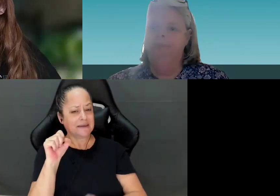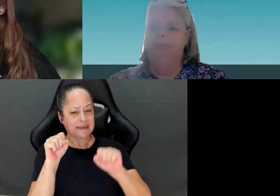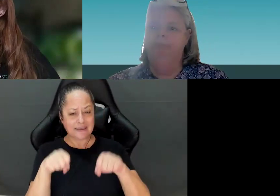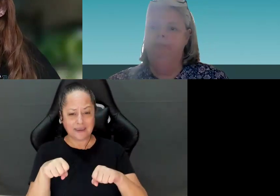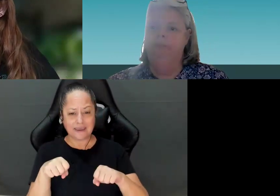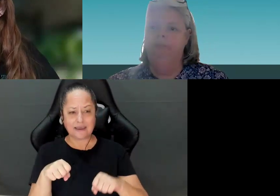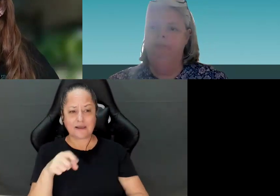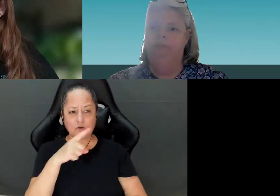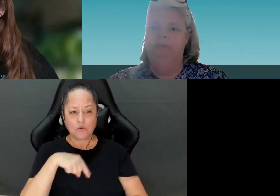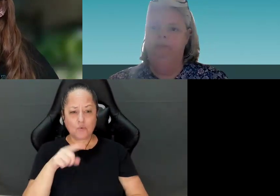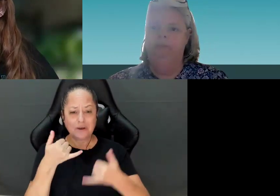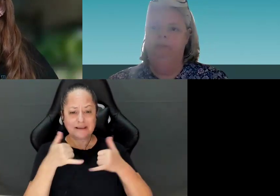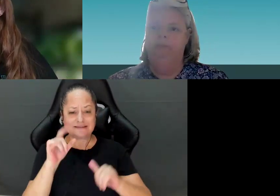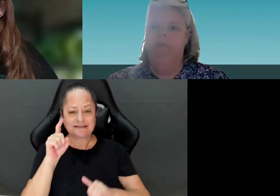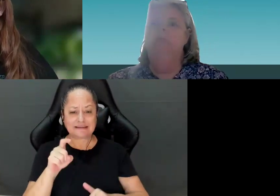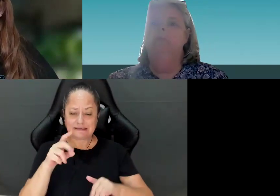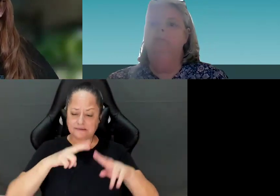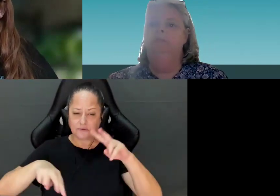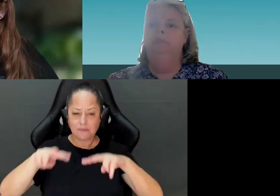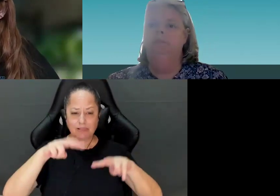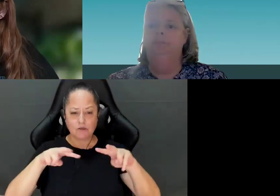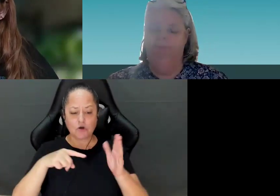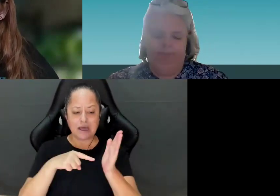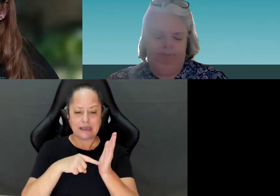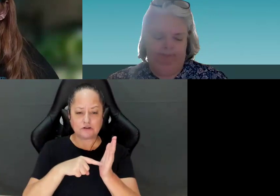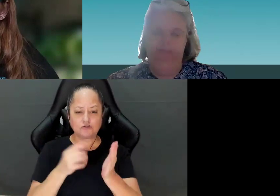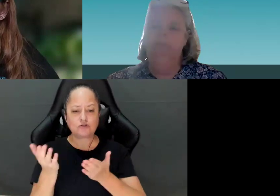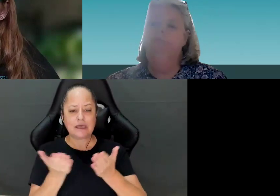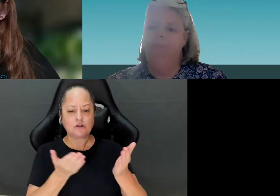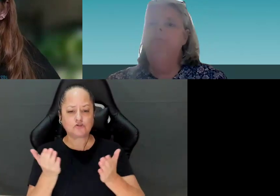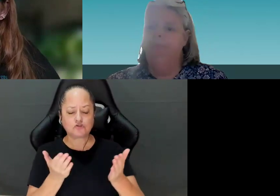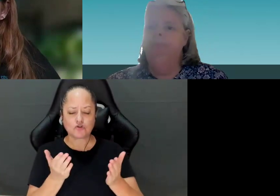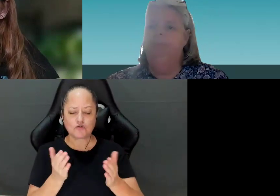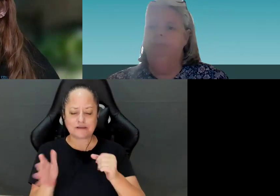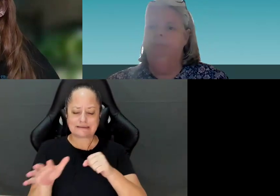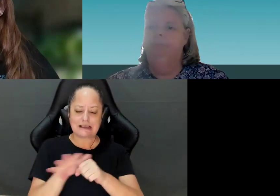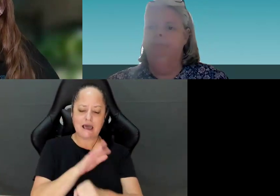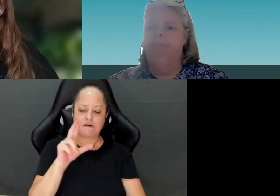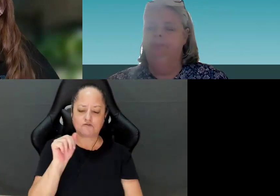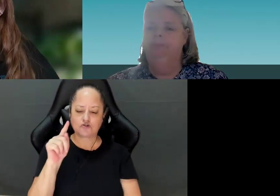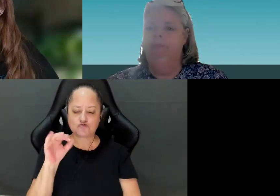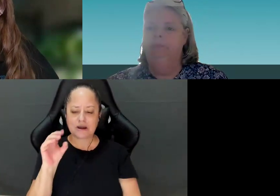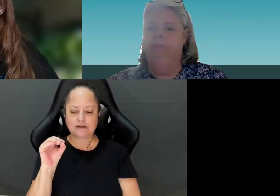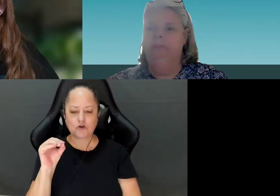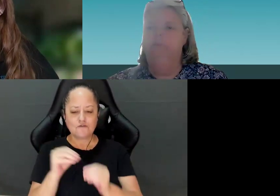But we do still need to look at debt service coverage ratio for each individual business.